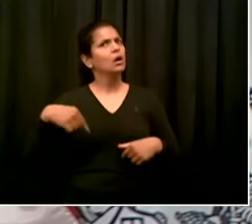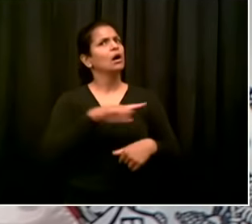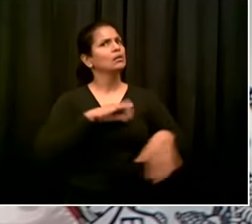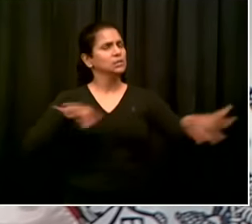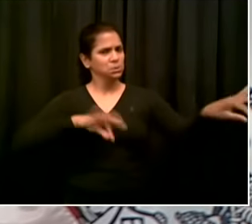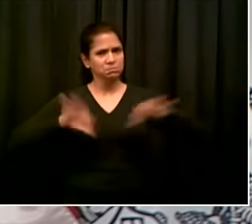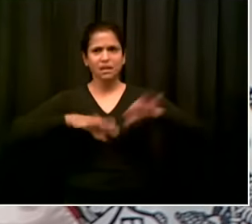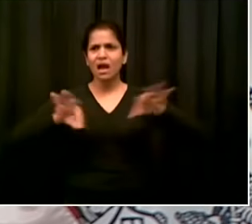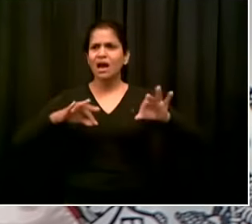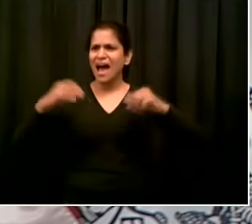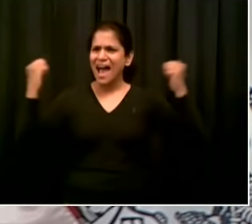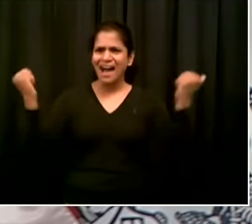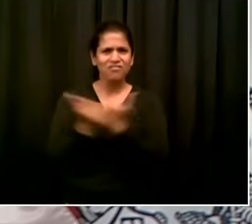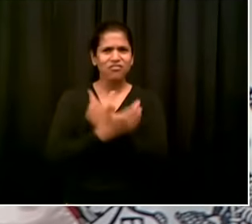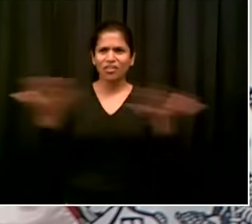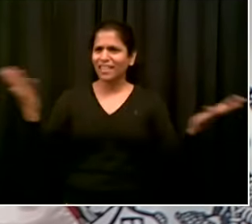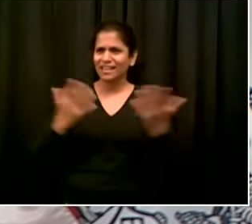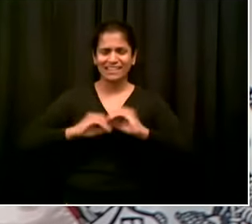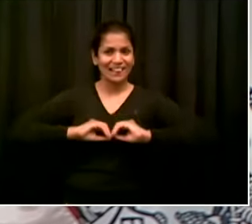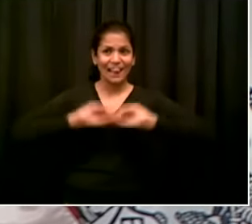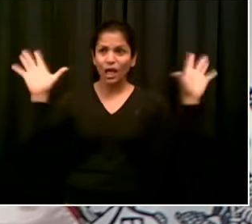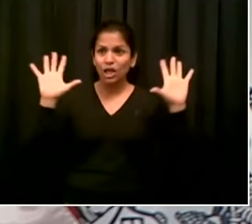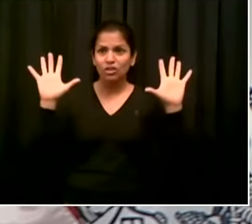RTHOHUG LAST WEEK AS WE SAW